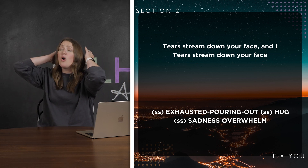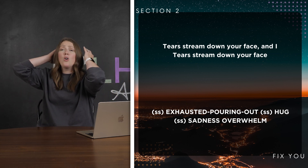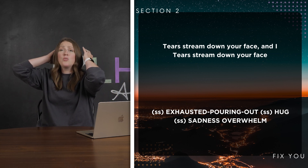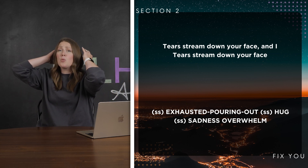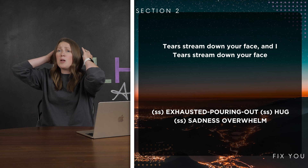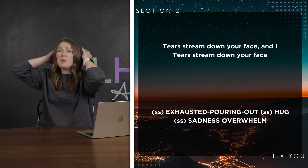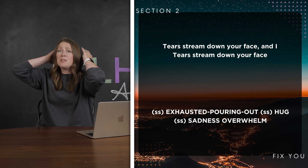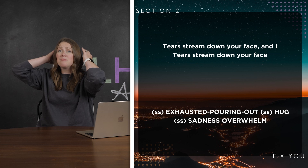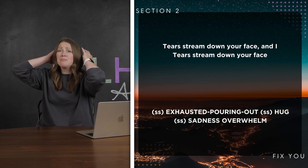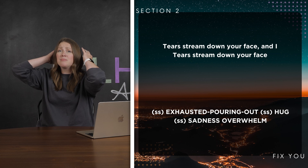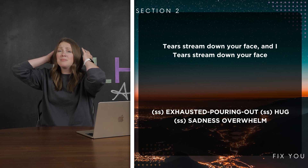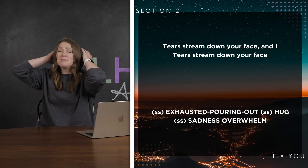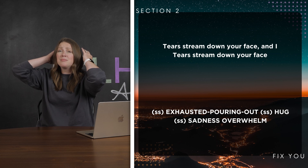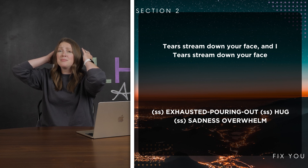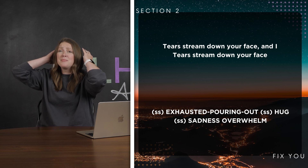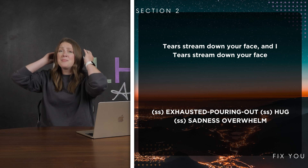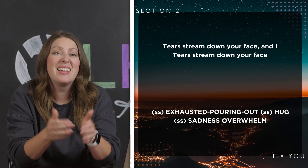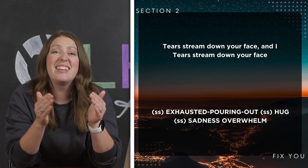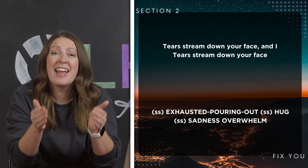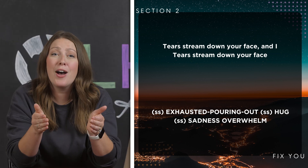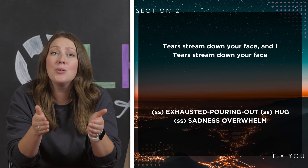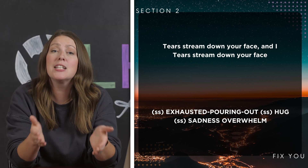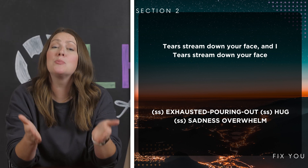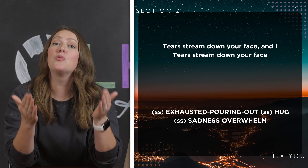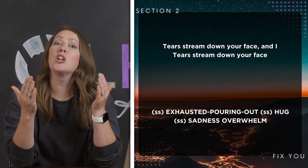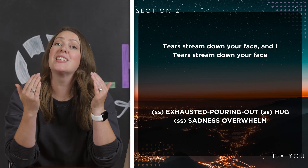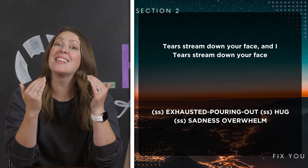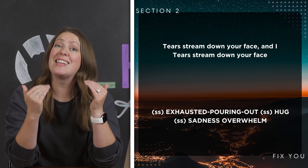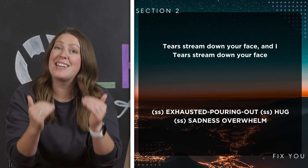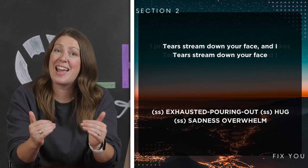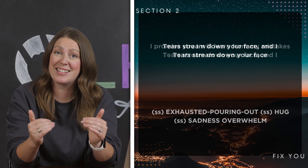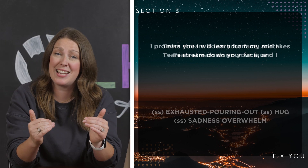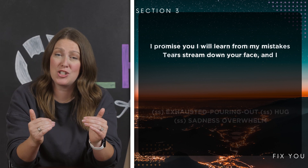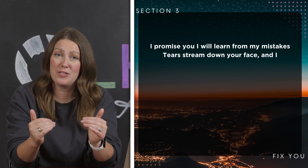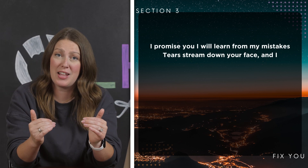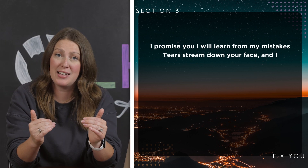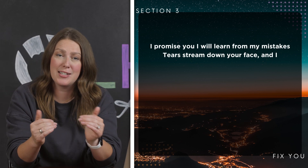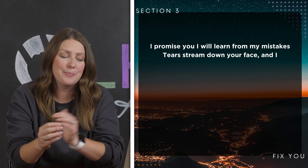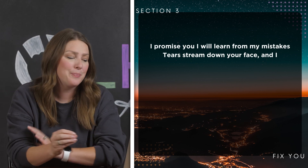overwhelming. Now let's move on to the next section of lines.